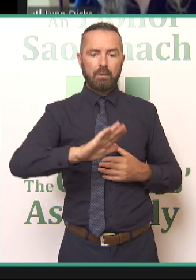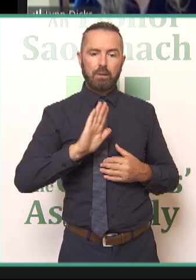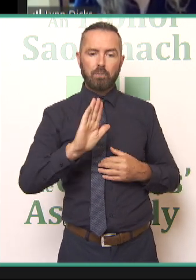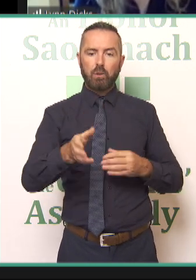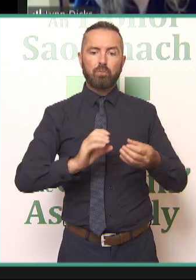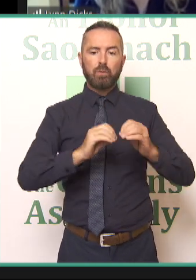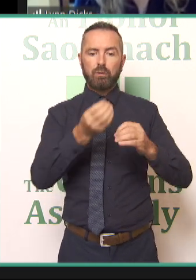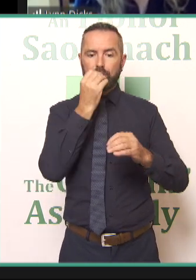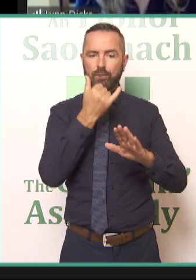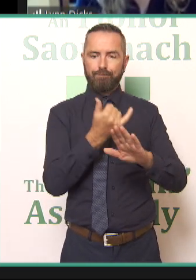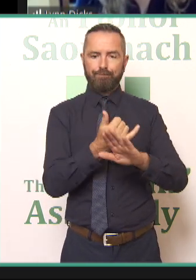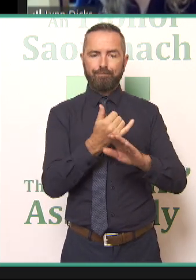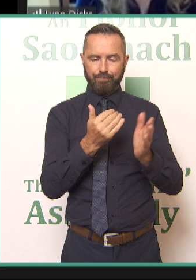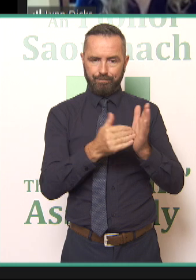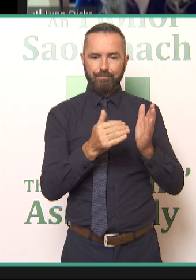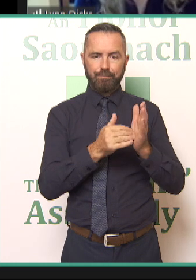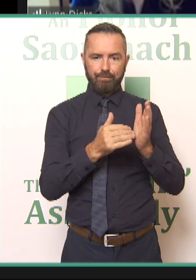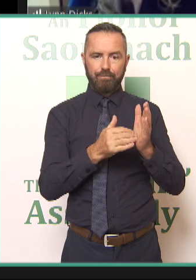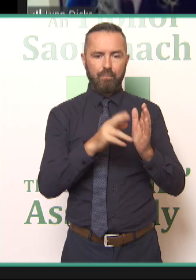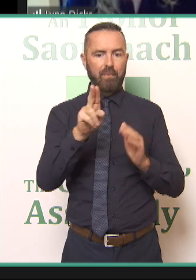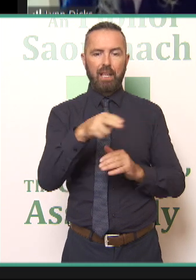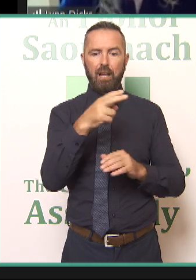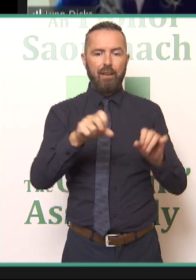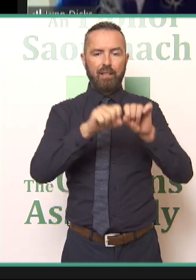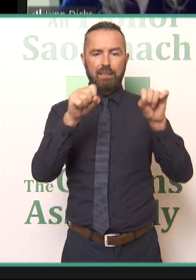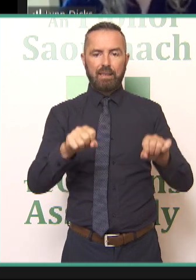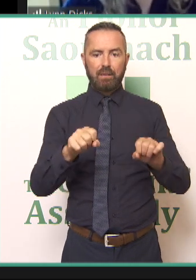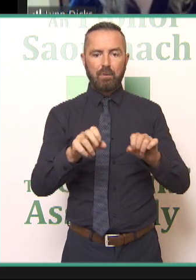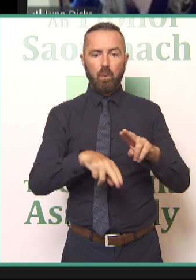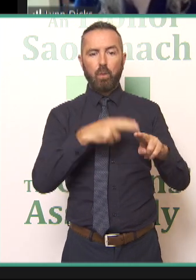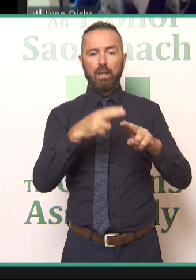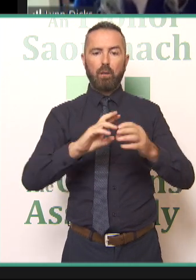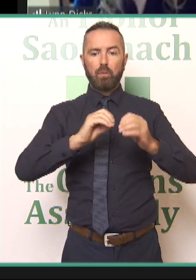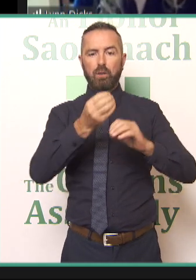we possibly can we don't want unproductive systems that drive further expansion into natural habitats